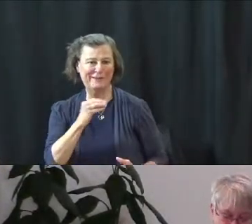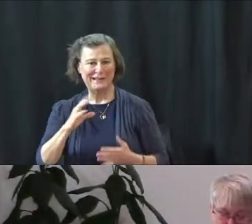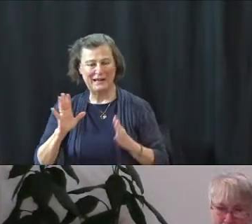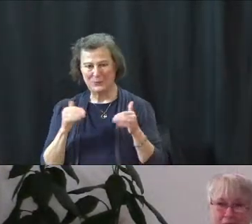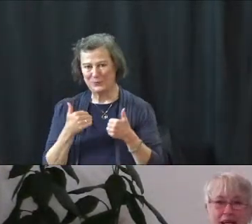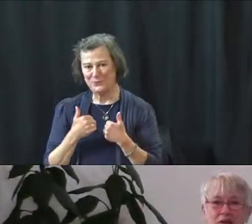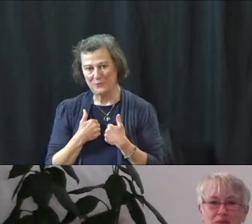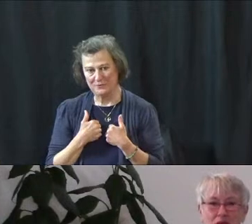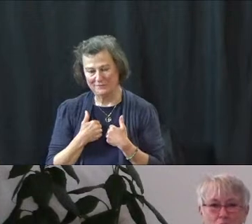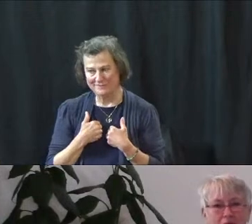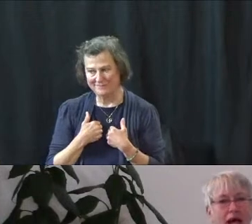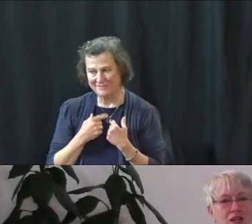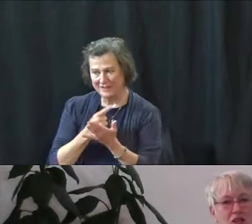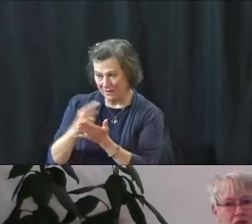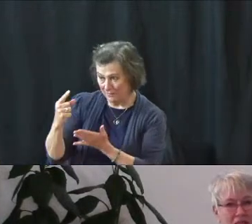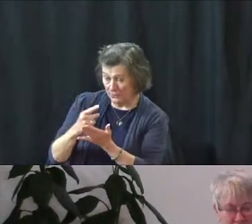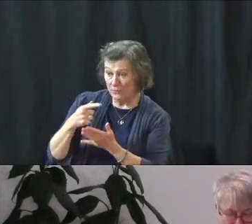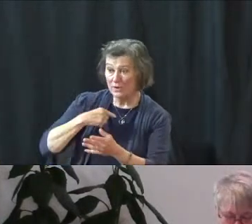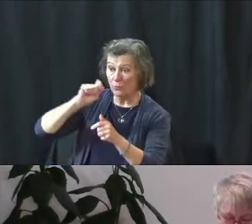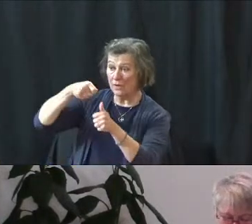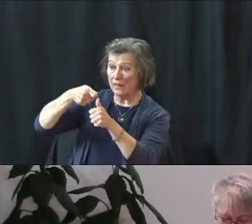Each week, we light three chalices.